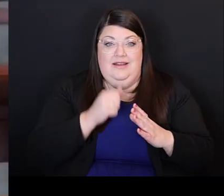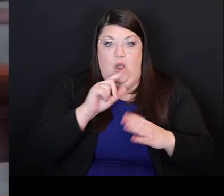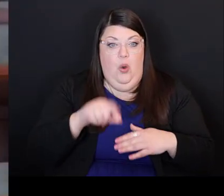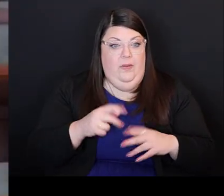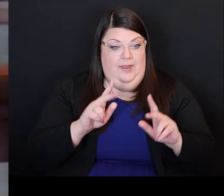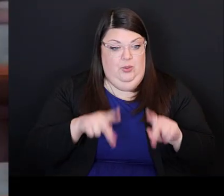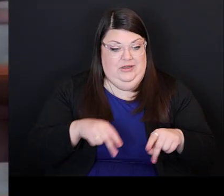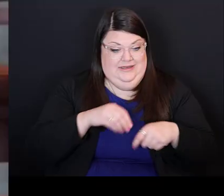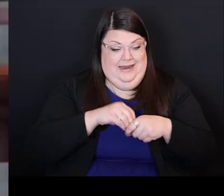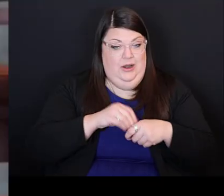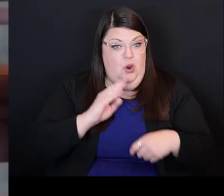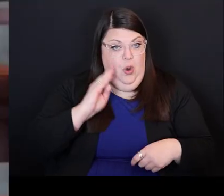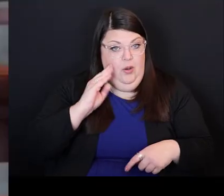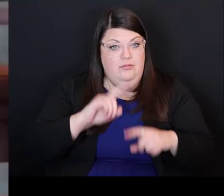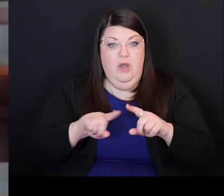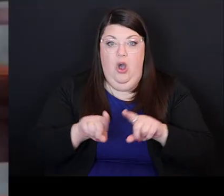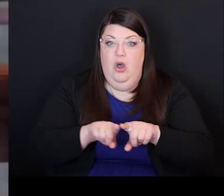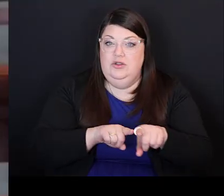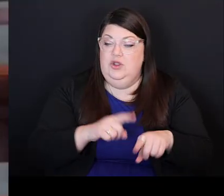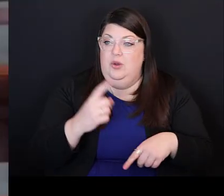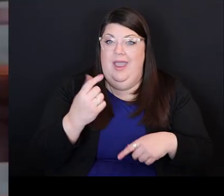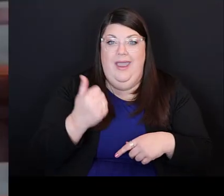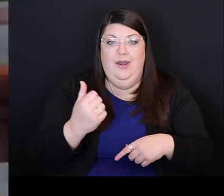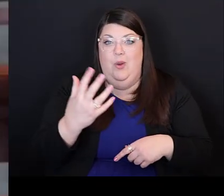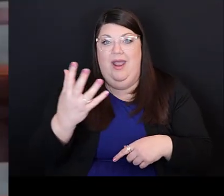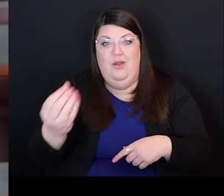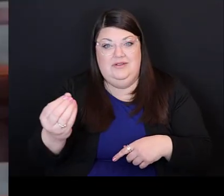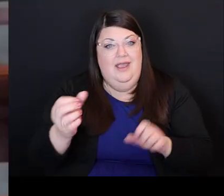home control devices, but also anyone located outside the home